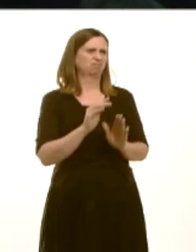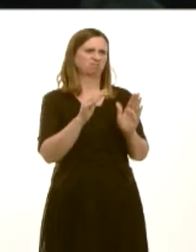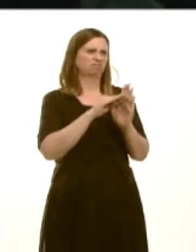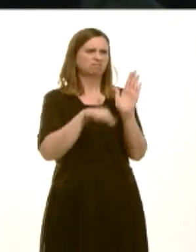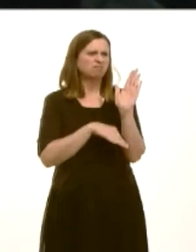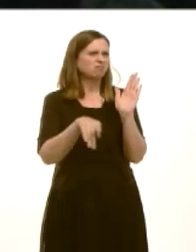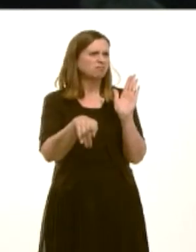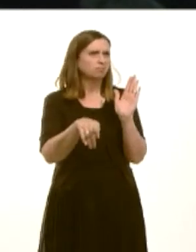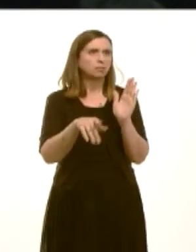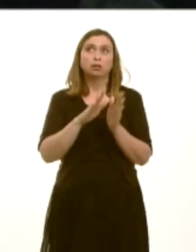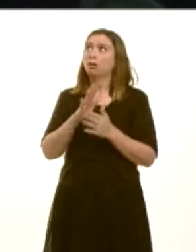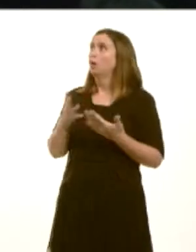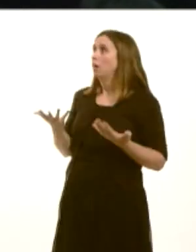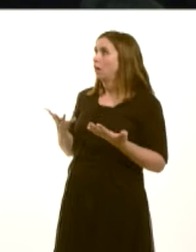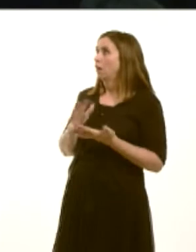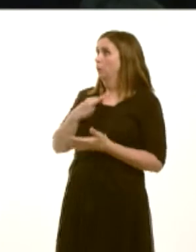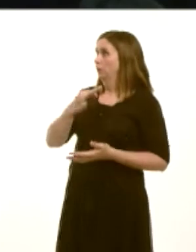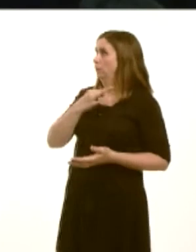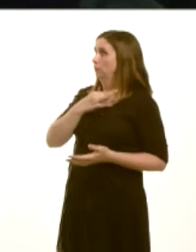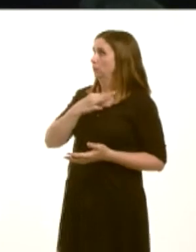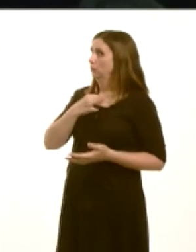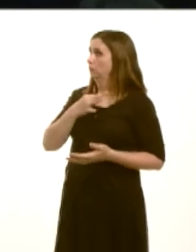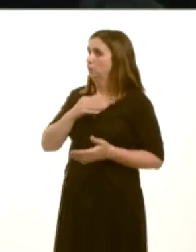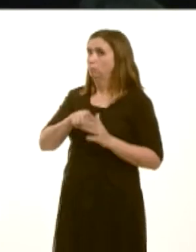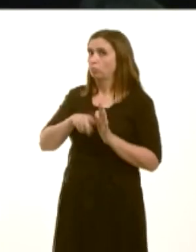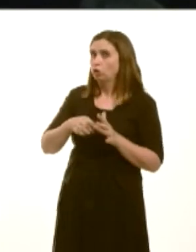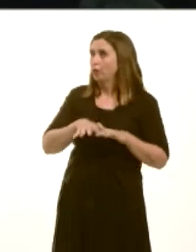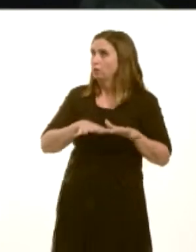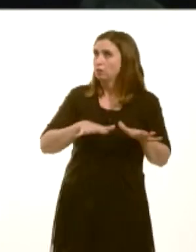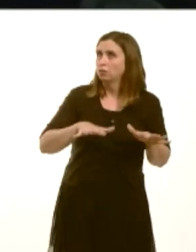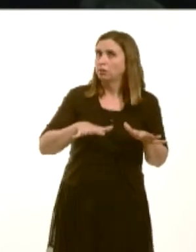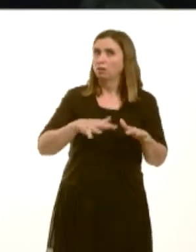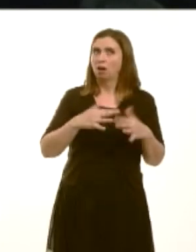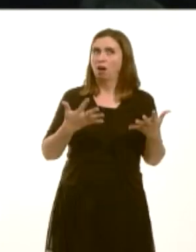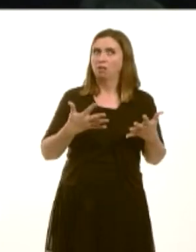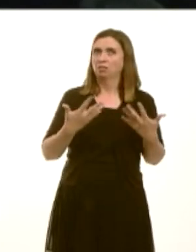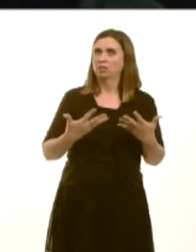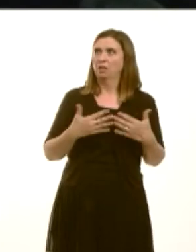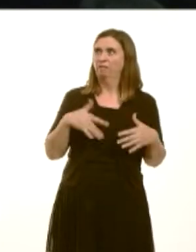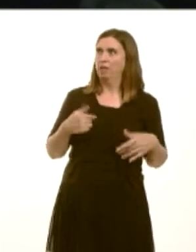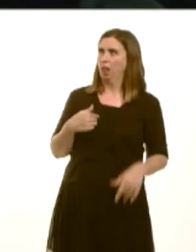renewable incentive schemes in general, and will dent home ownersí confidence in energy